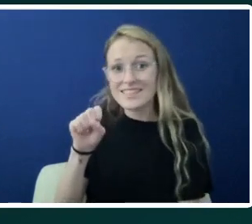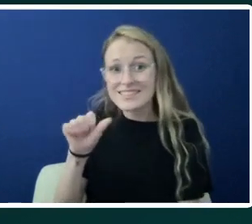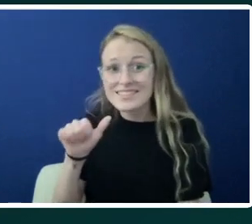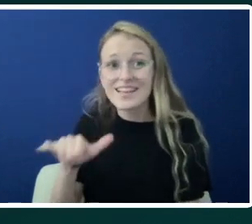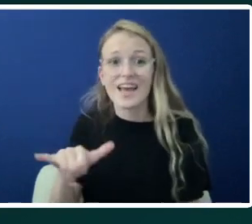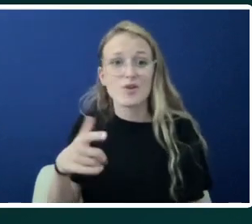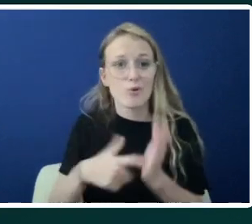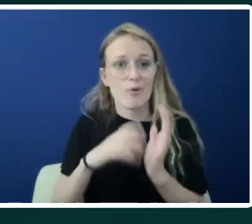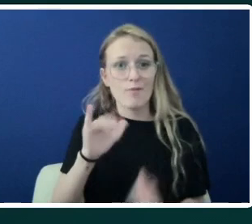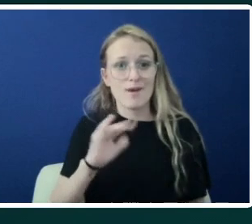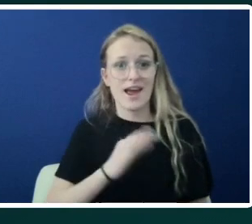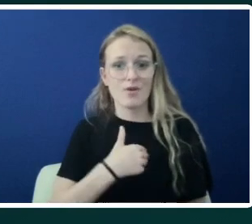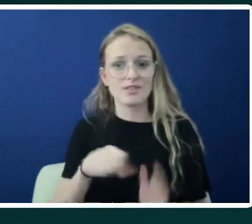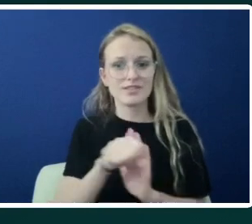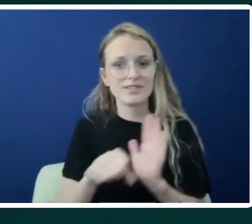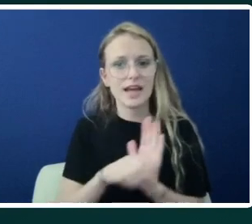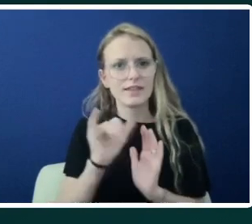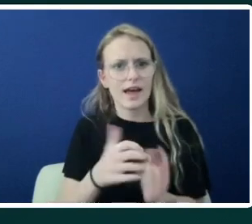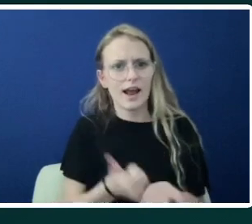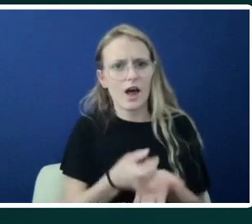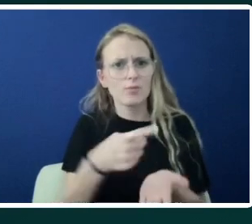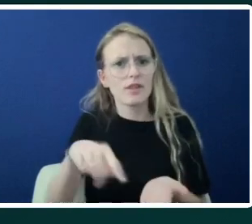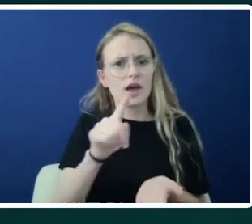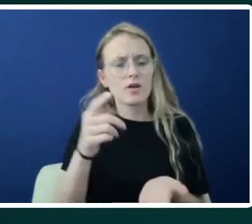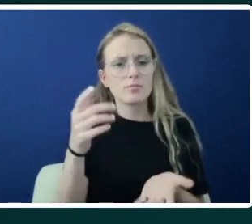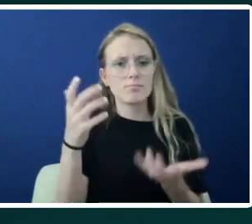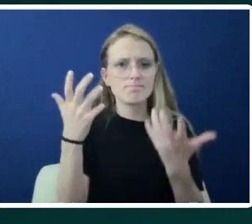you know, putting together multiple pieces of literacy, not just writing it down,